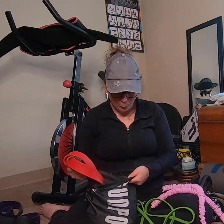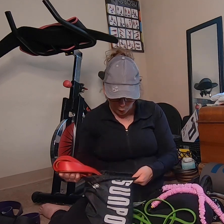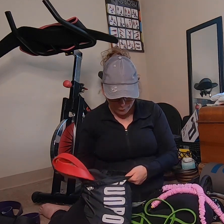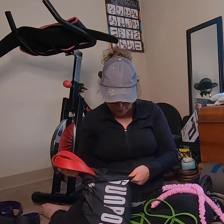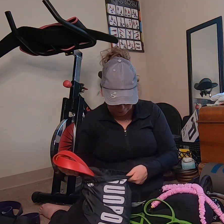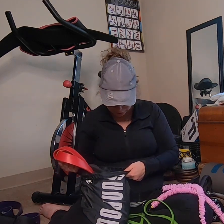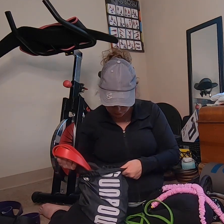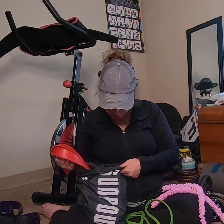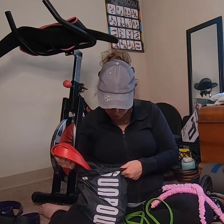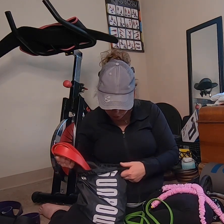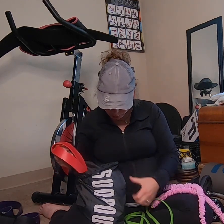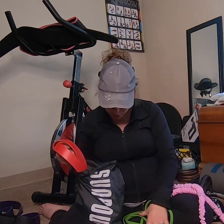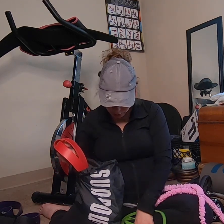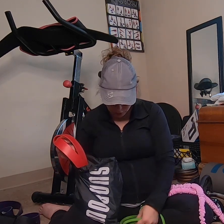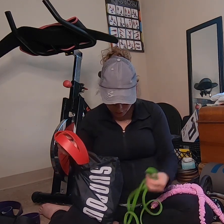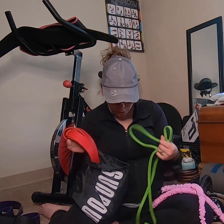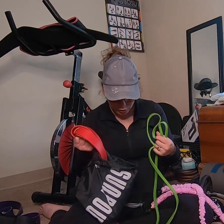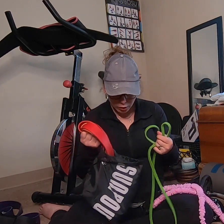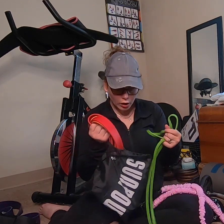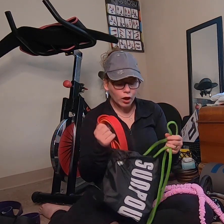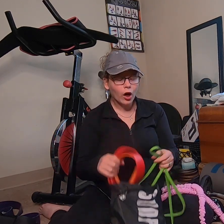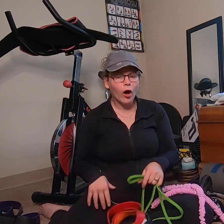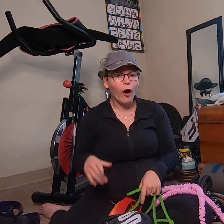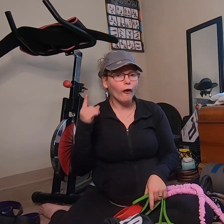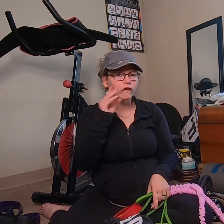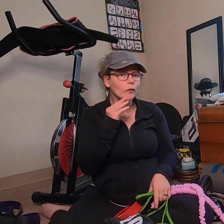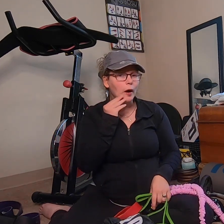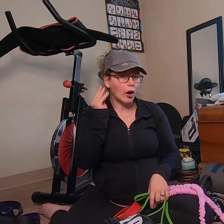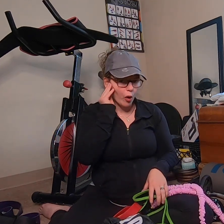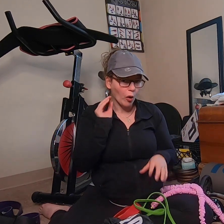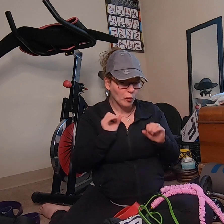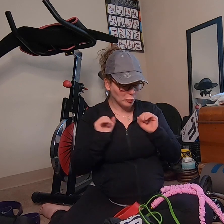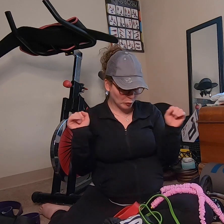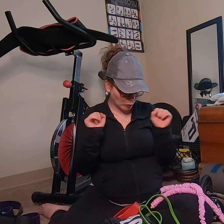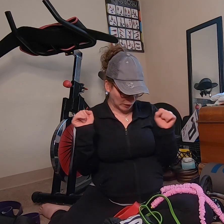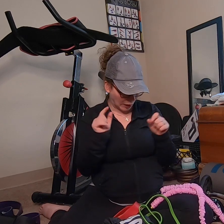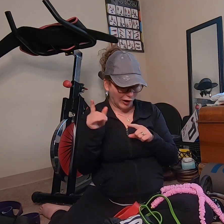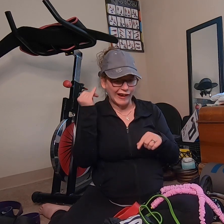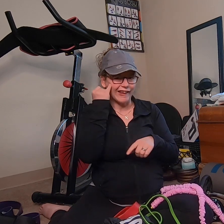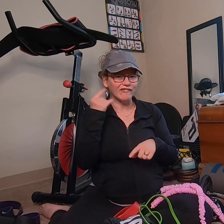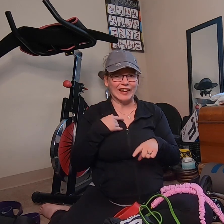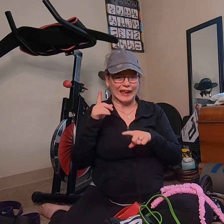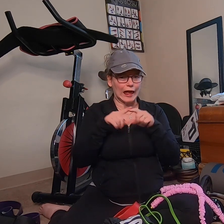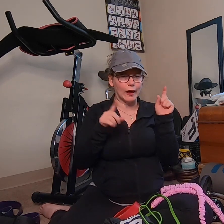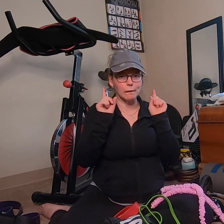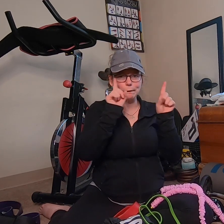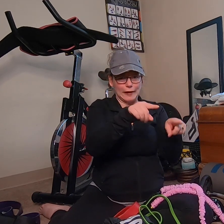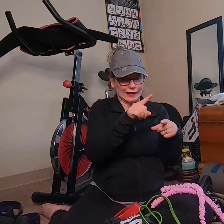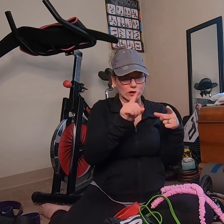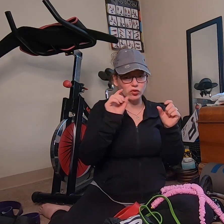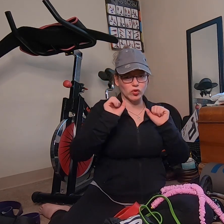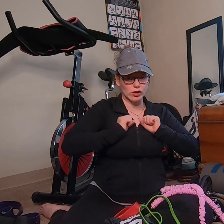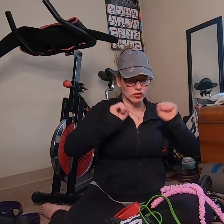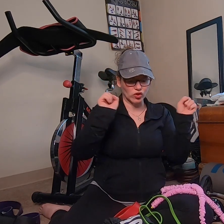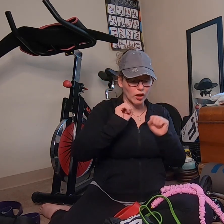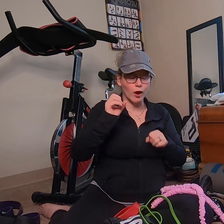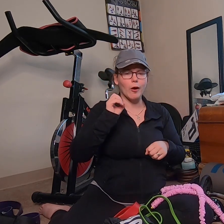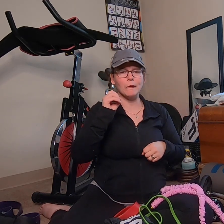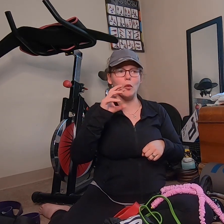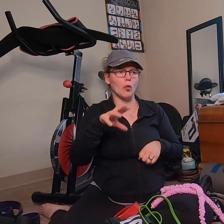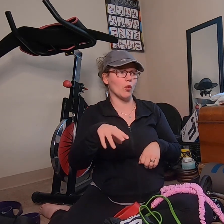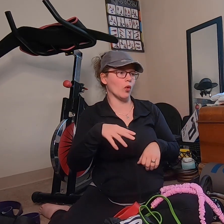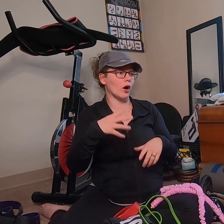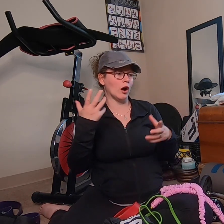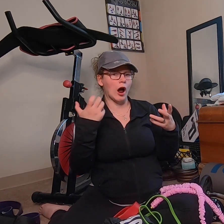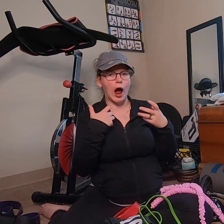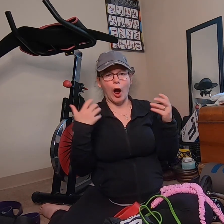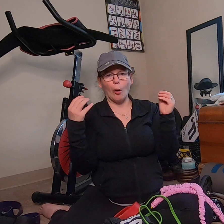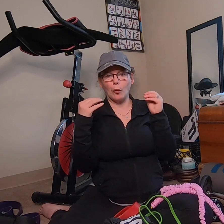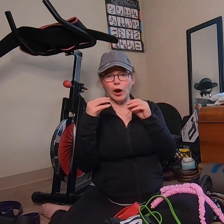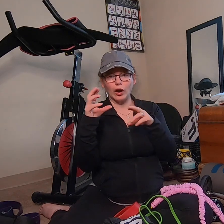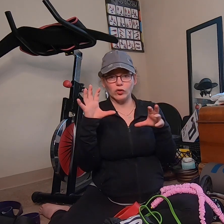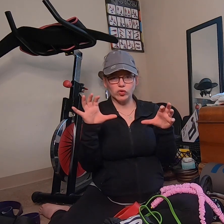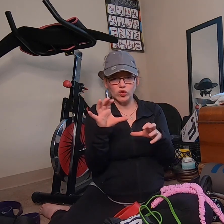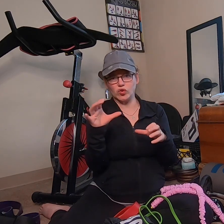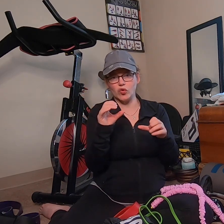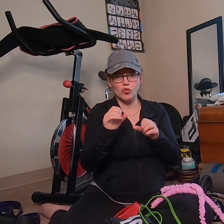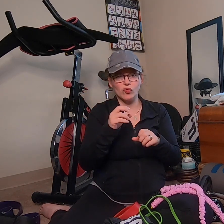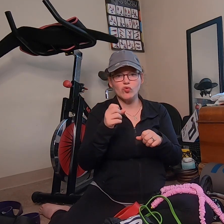just more band I put my home workout if I can't make it to the gym or I want to do